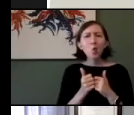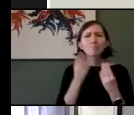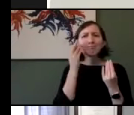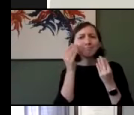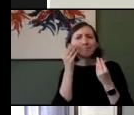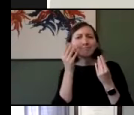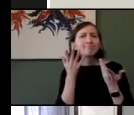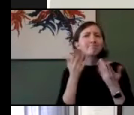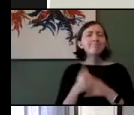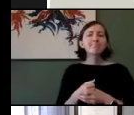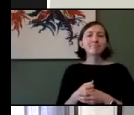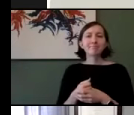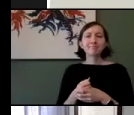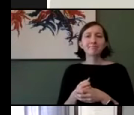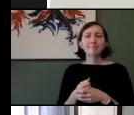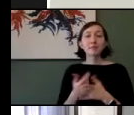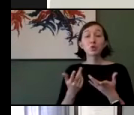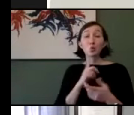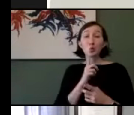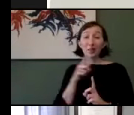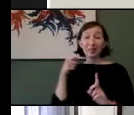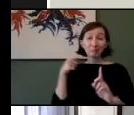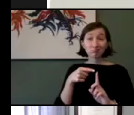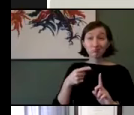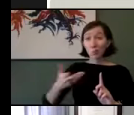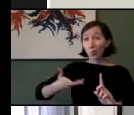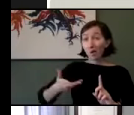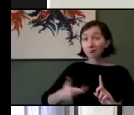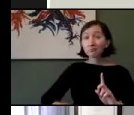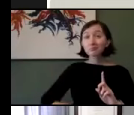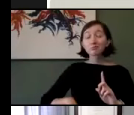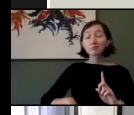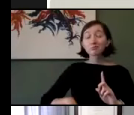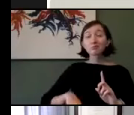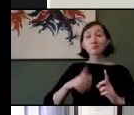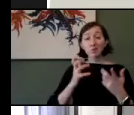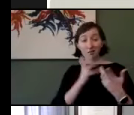Really and truly it comes down to the accommodations and reasonable accommodations.